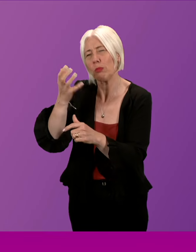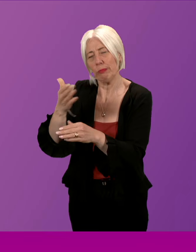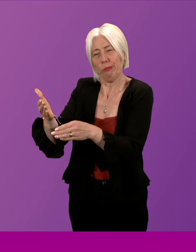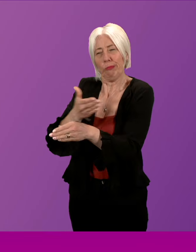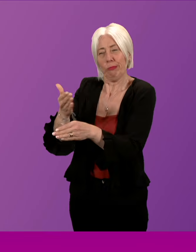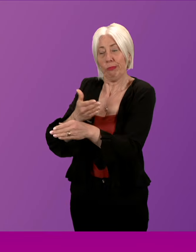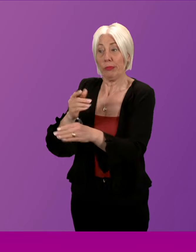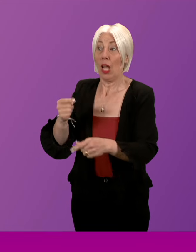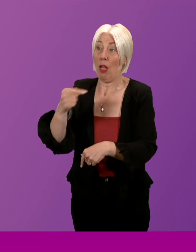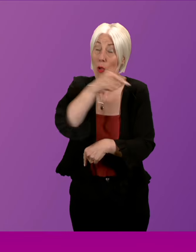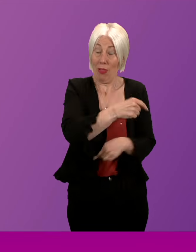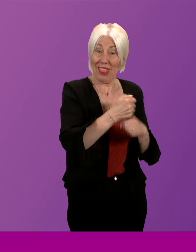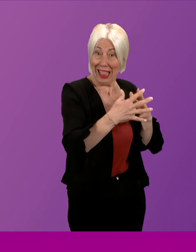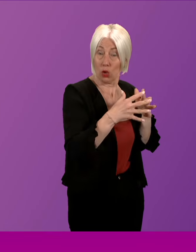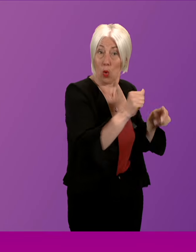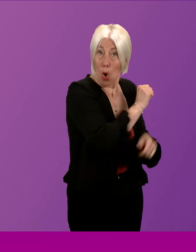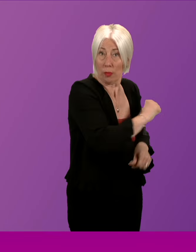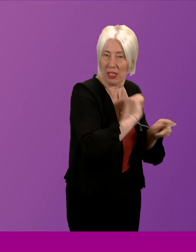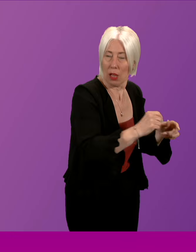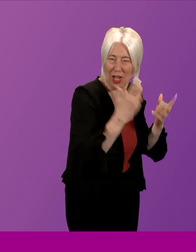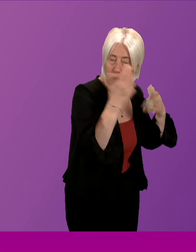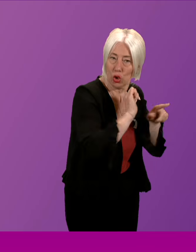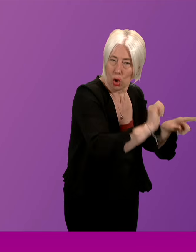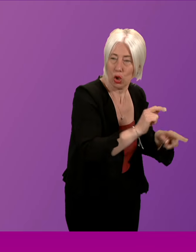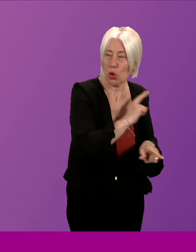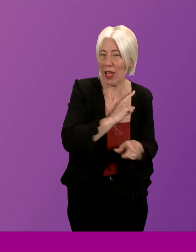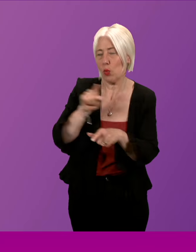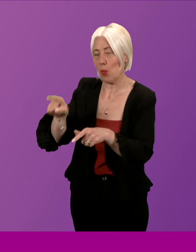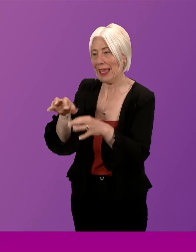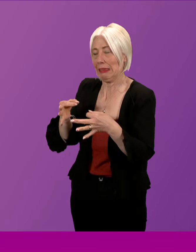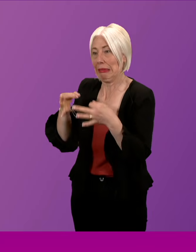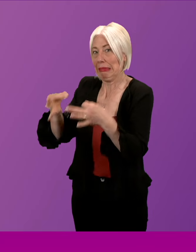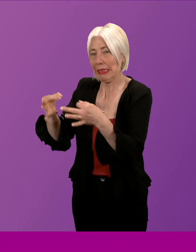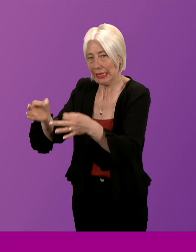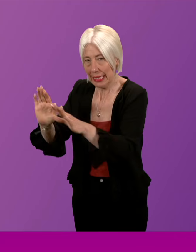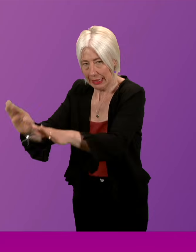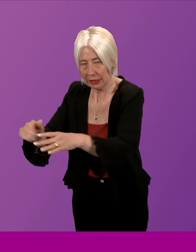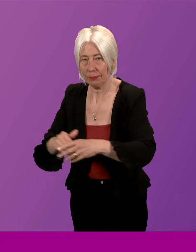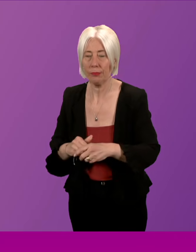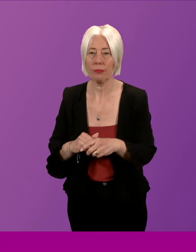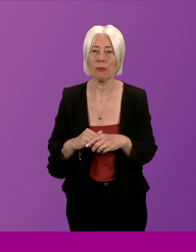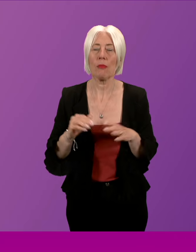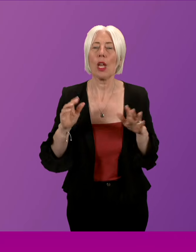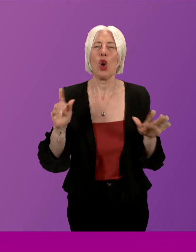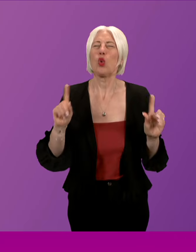Elizabeth university hospital, so I do not think that those two issues are directly comparable.